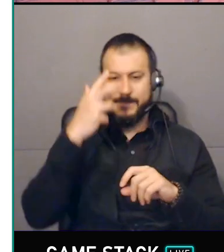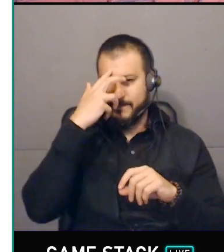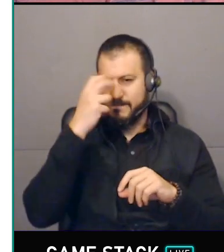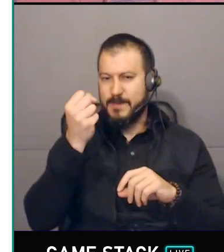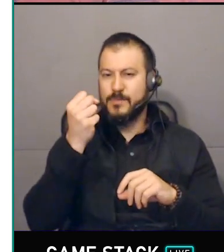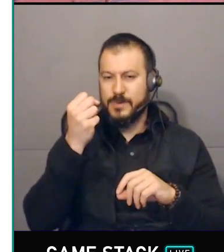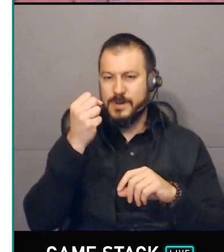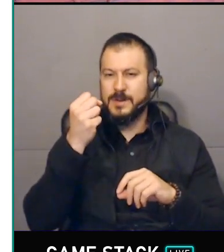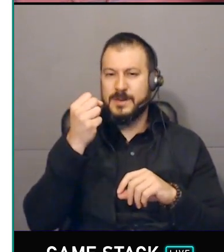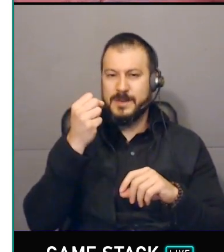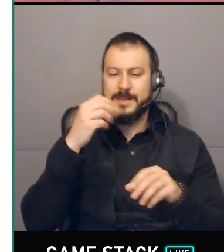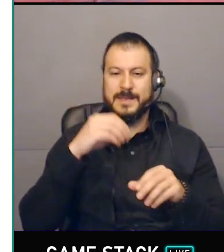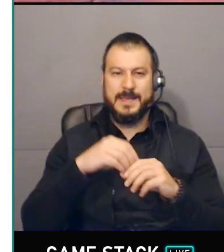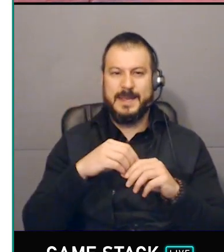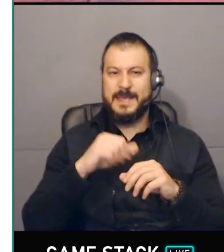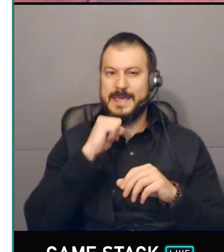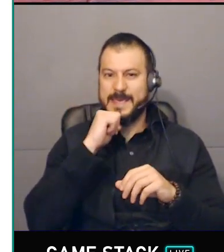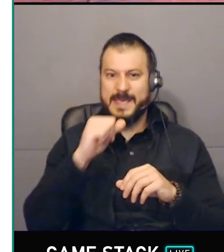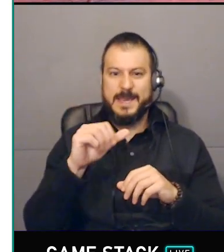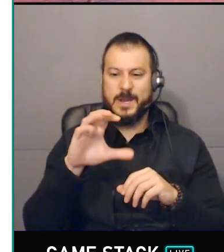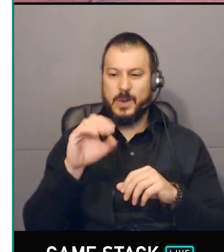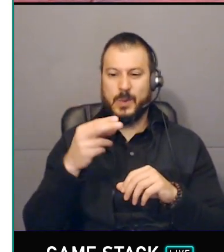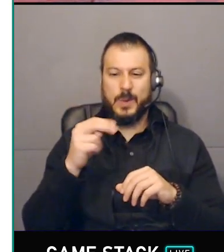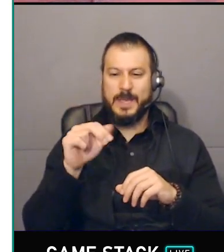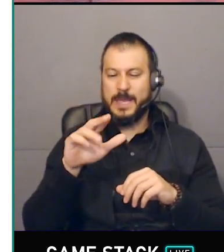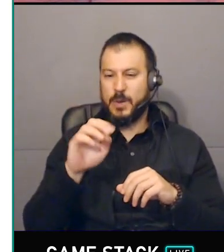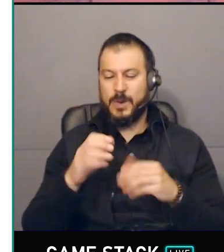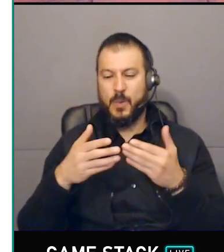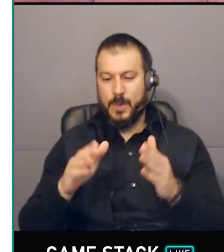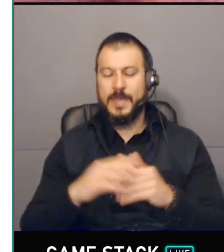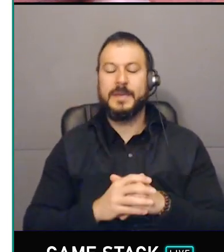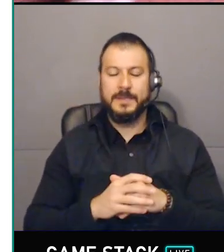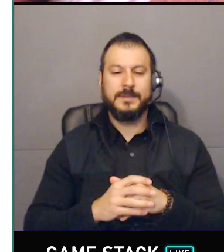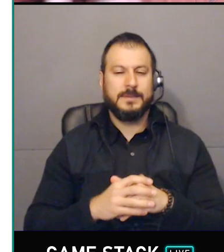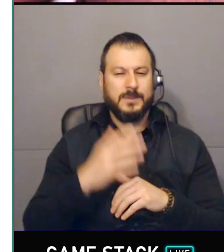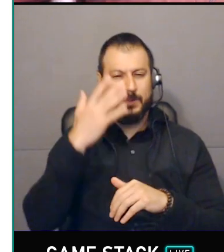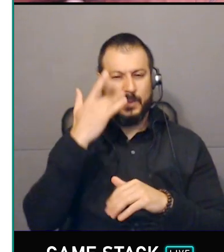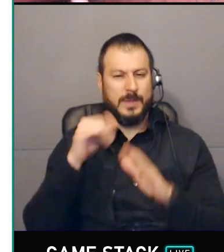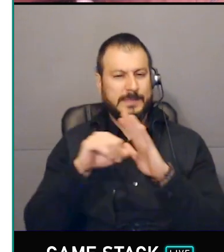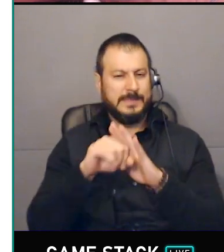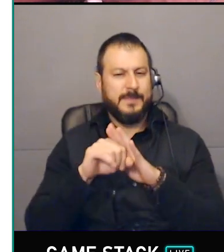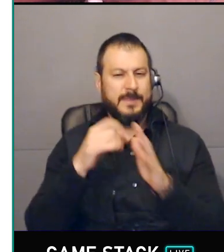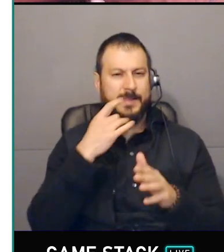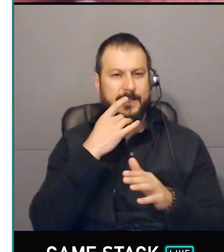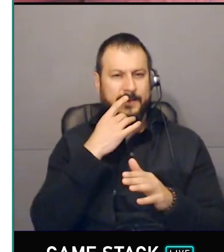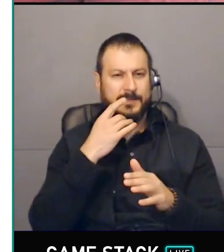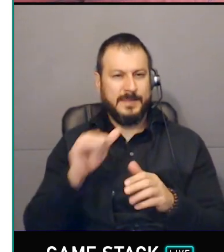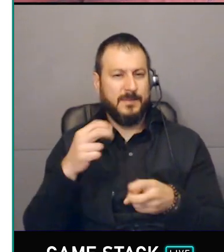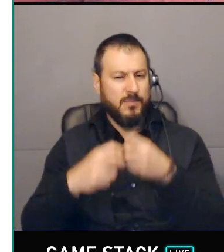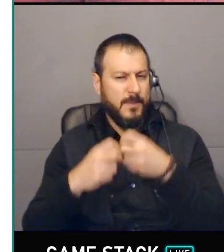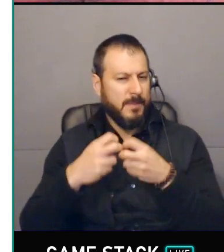lights from memory in an incoherent way. So why is sampling lights coherently a problem?